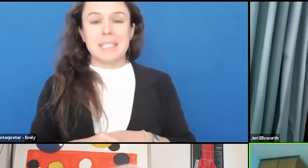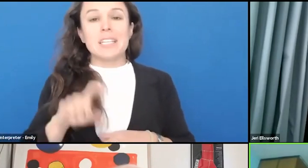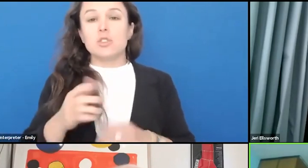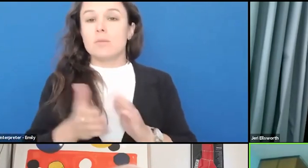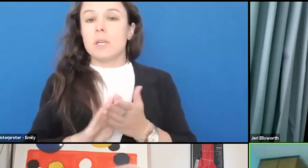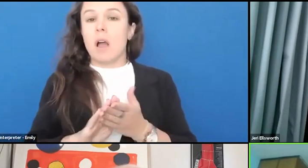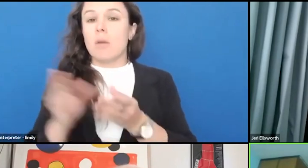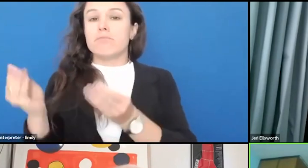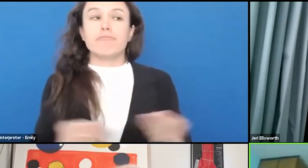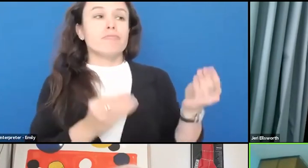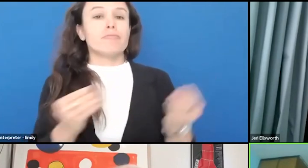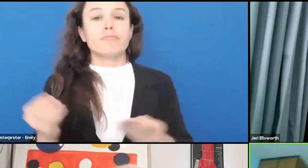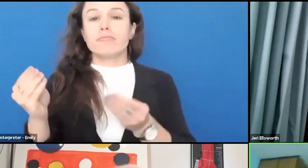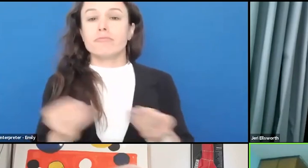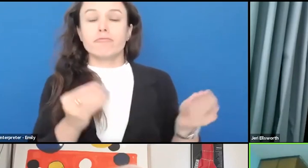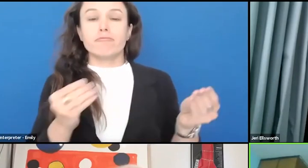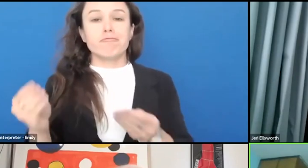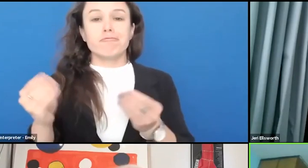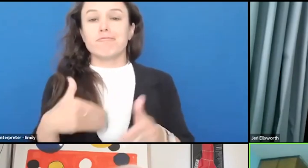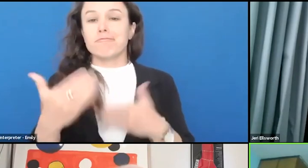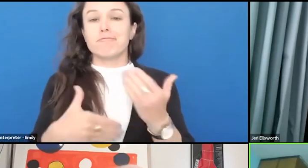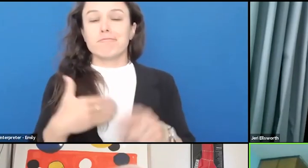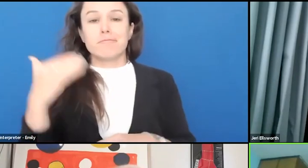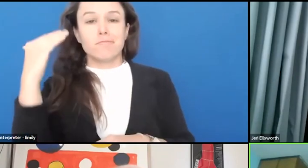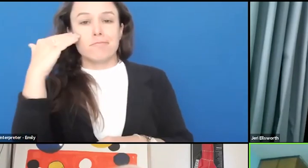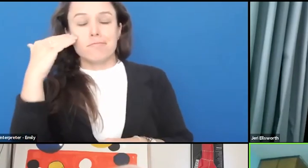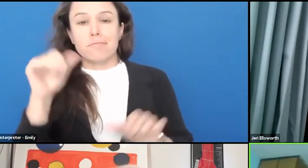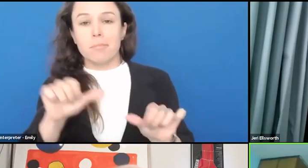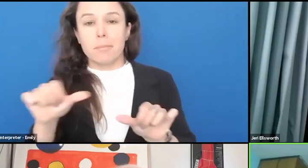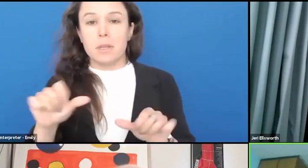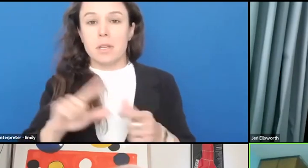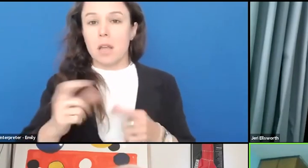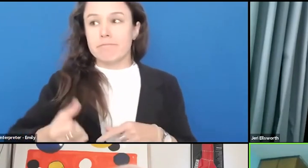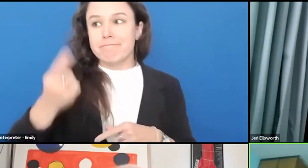there's a level of competency, and ability, and direct, and an understanding of a direction,